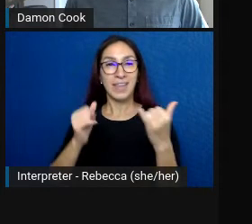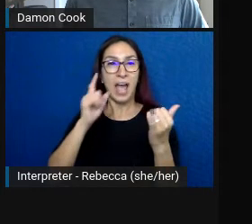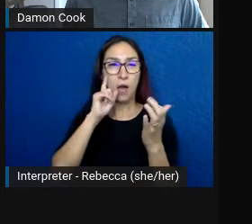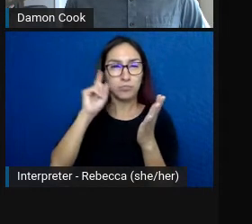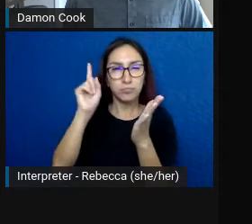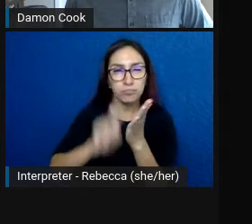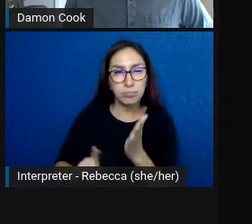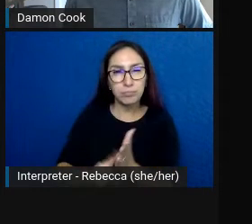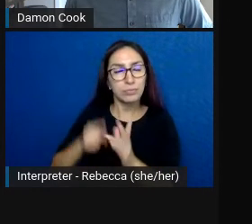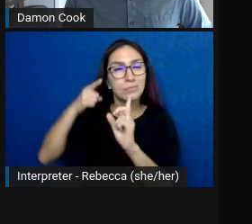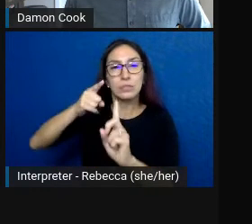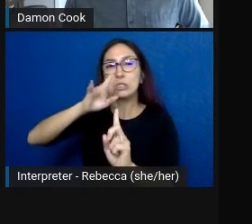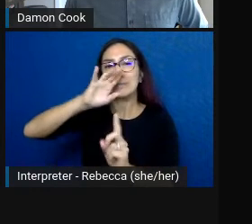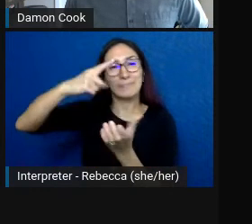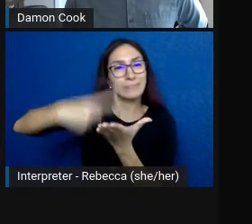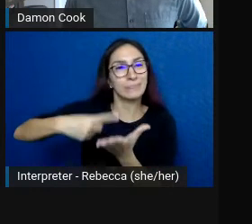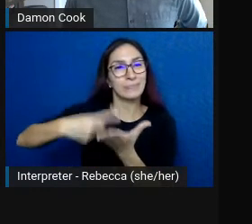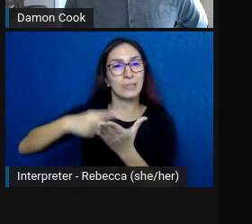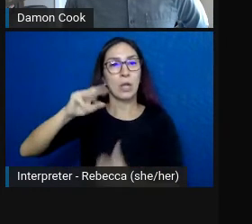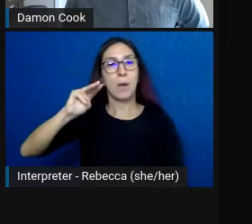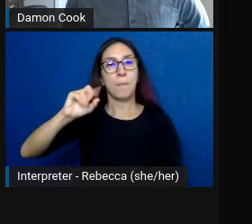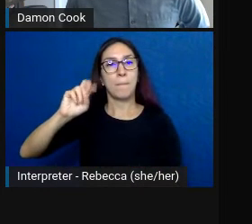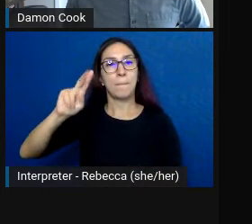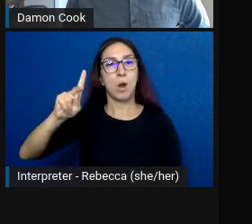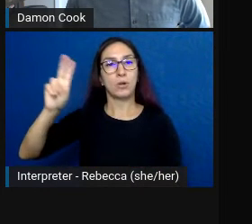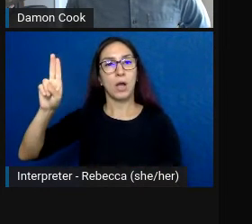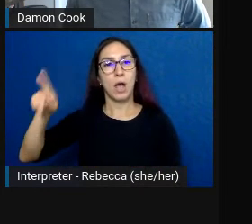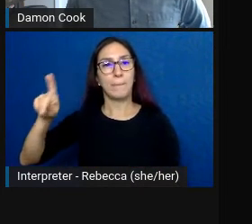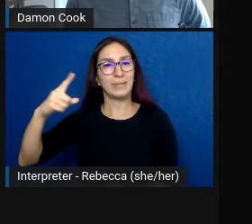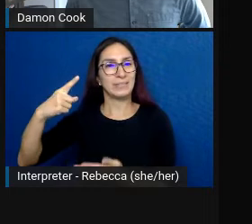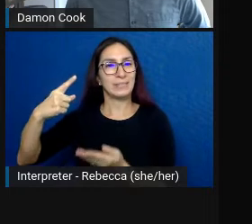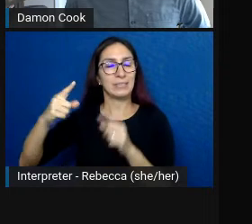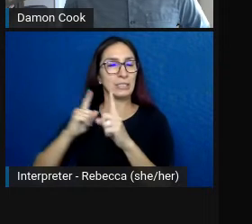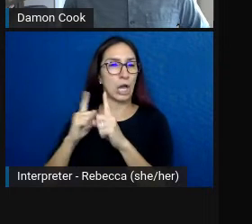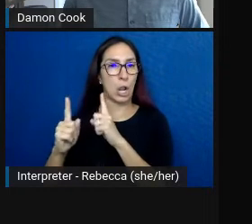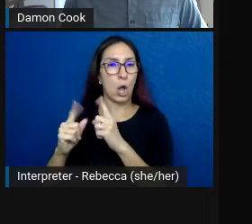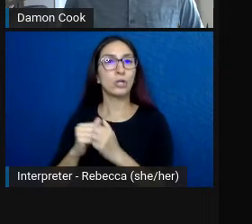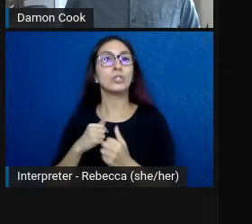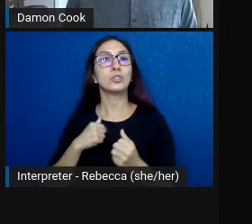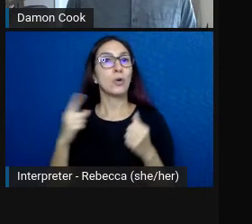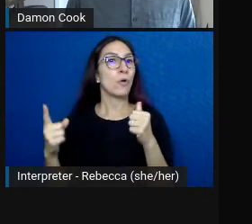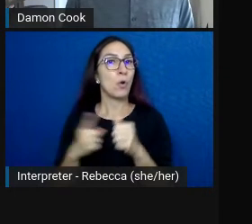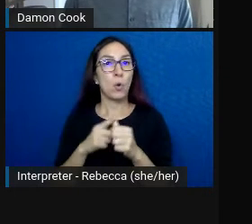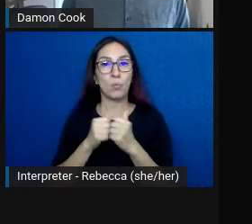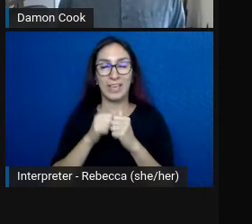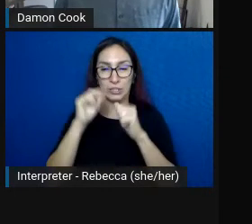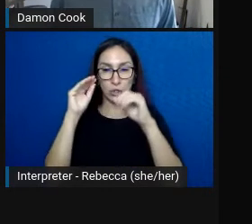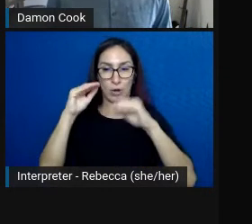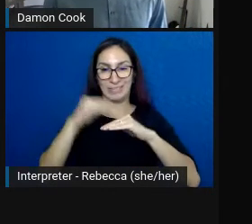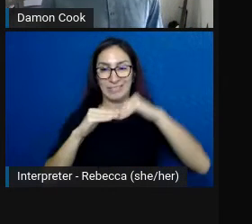Semantic markup is a great thing. We can start scaffolding the markup for a dialog by locating